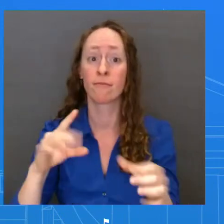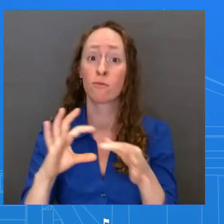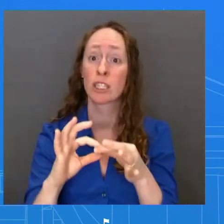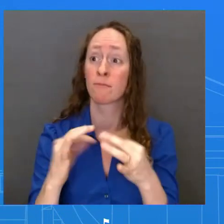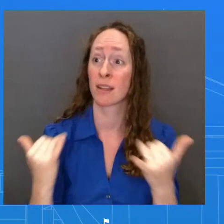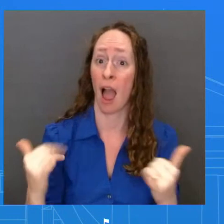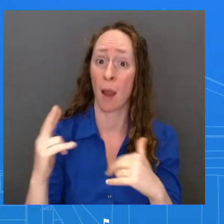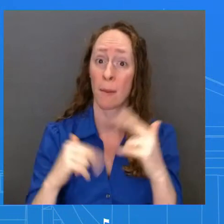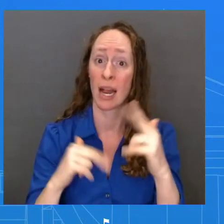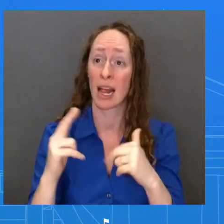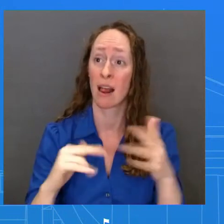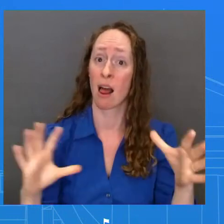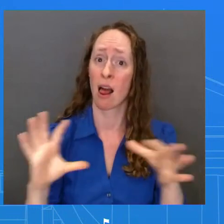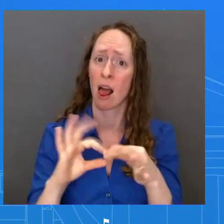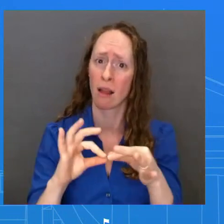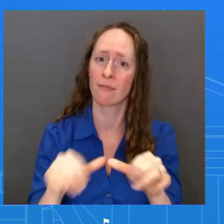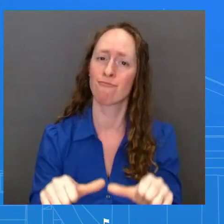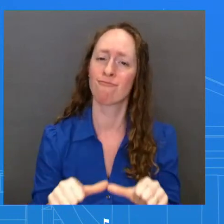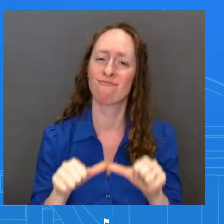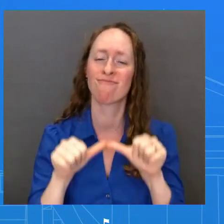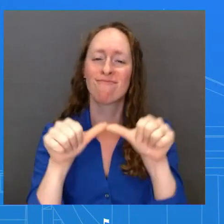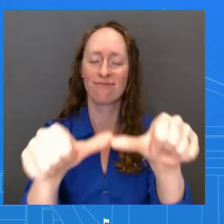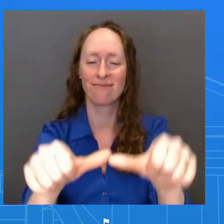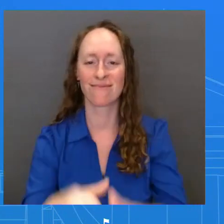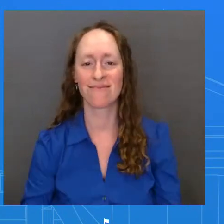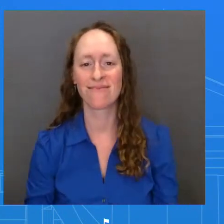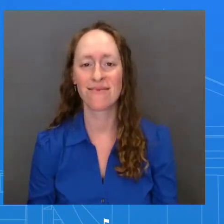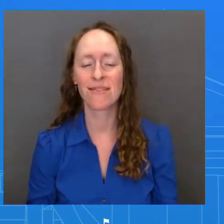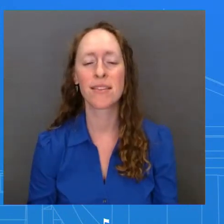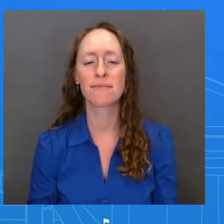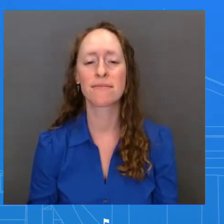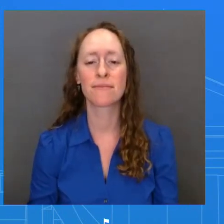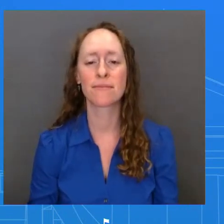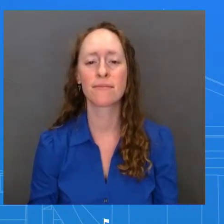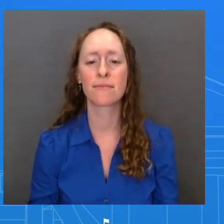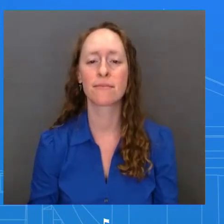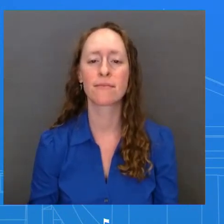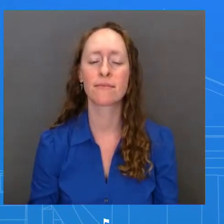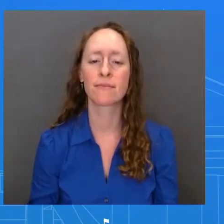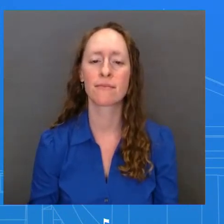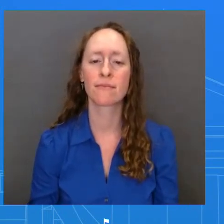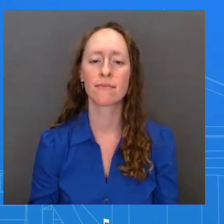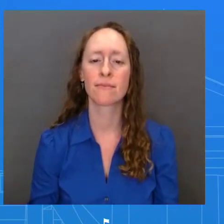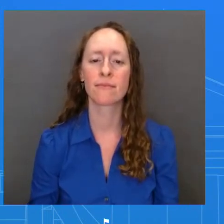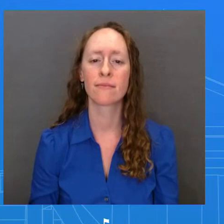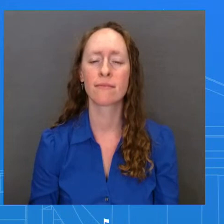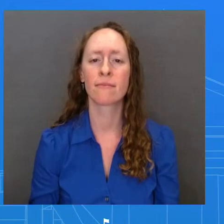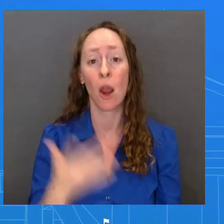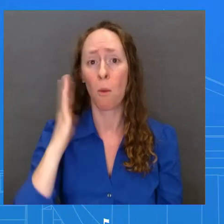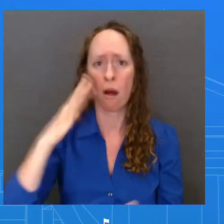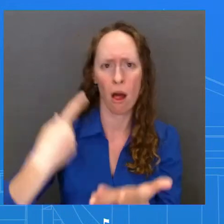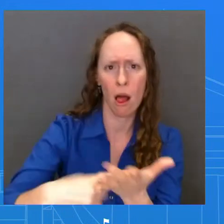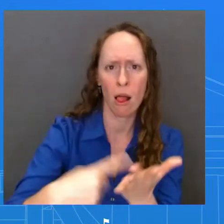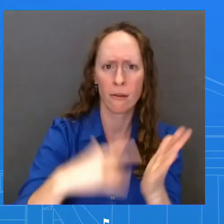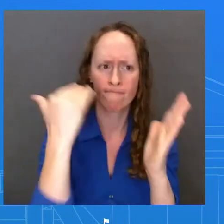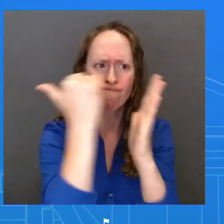to discuss the broad agenda of security technology, regional strategy, economic partnership, and more.